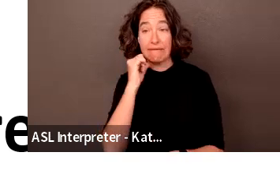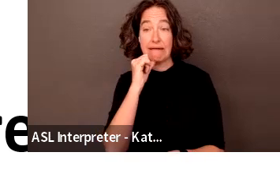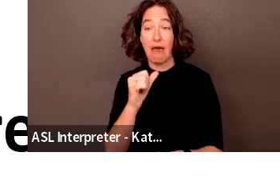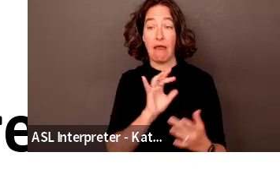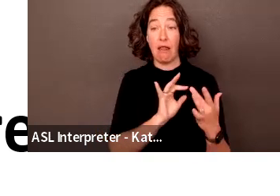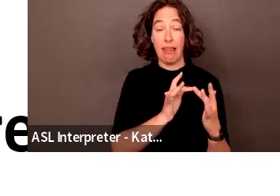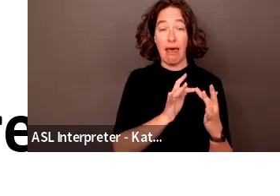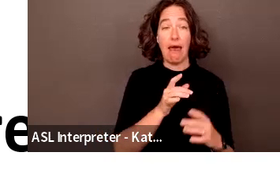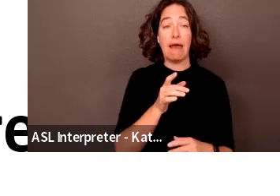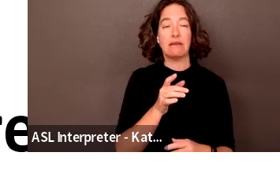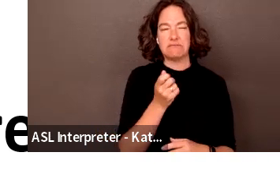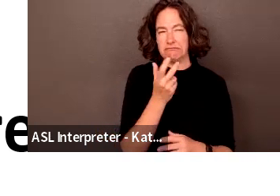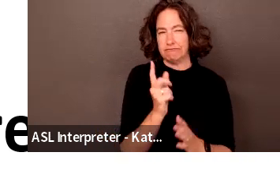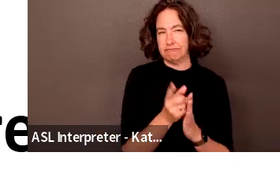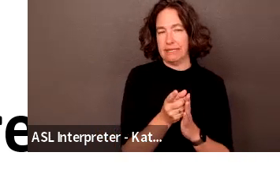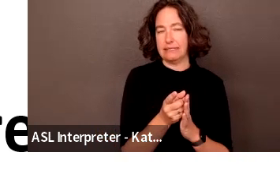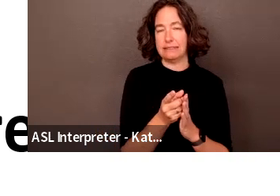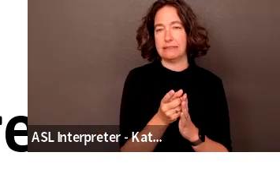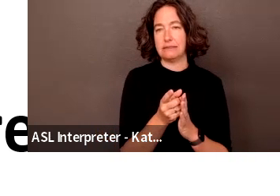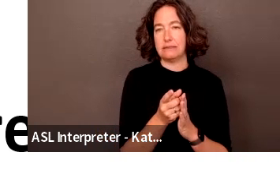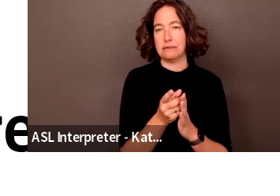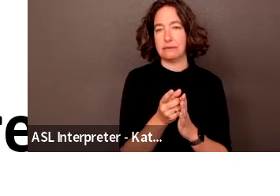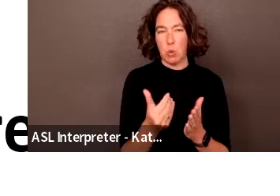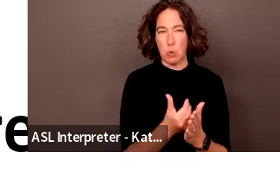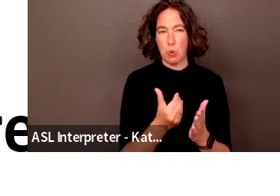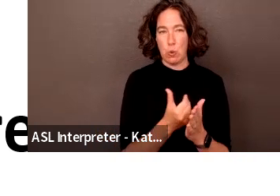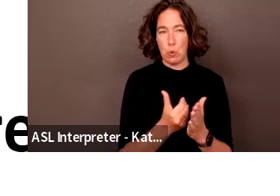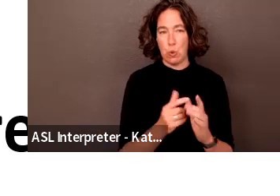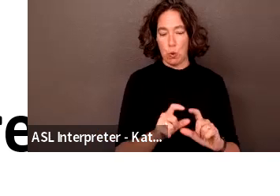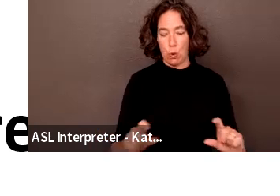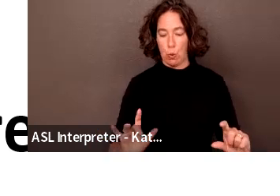be using Zoom's interpretation feature. If you need any interpretation